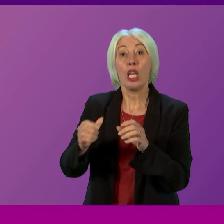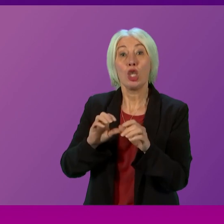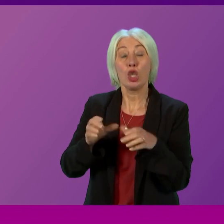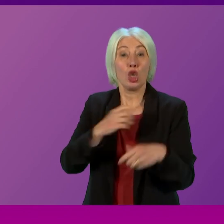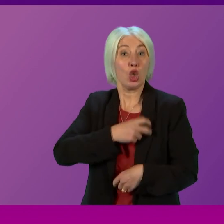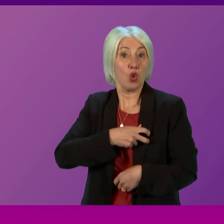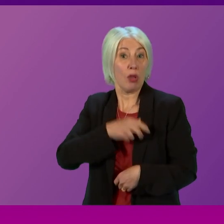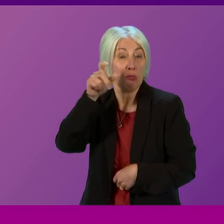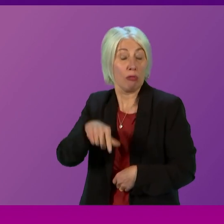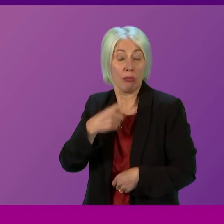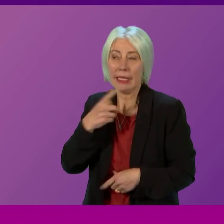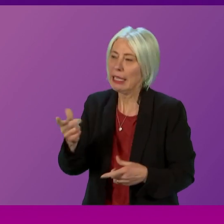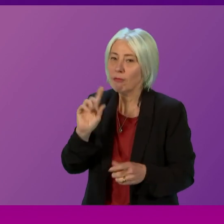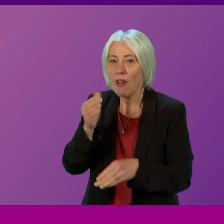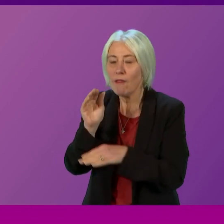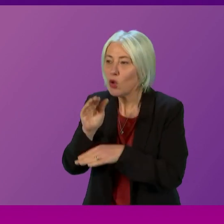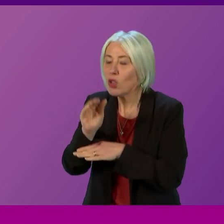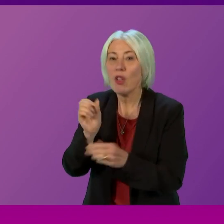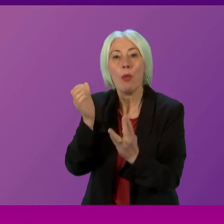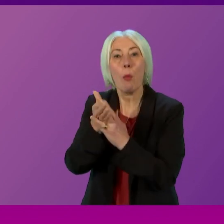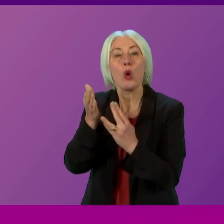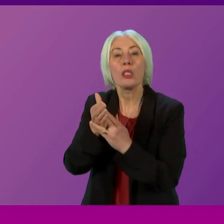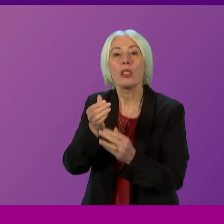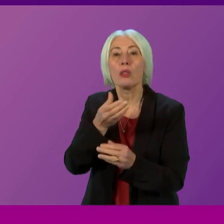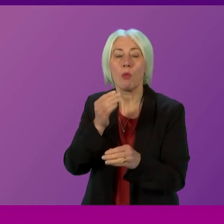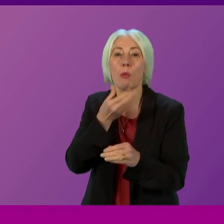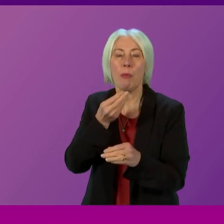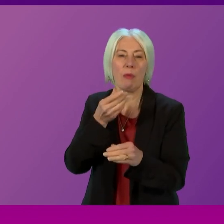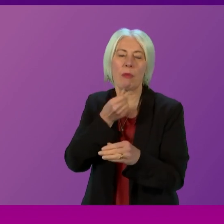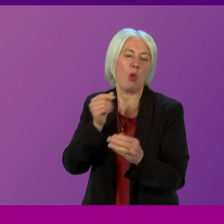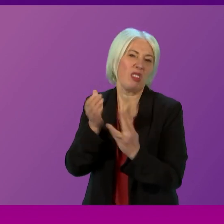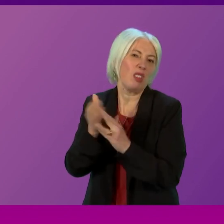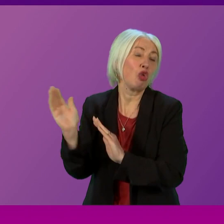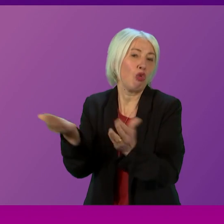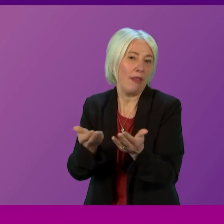urgent talks about the future of postal services, as part of a bid to end the